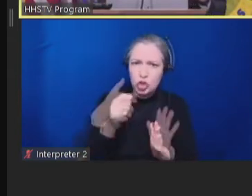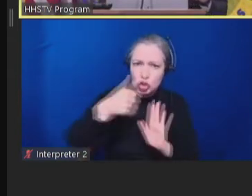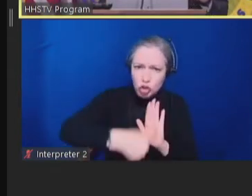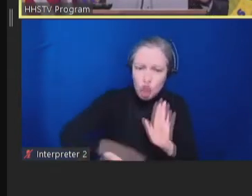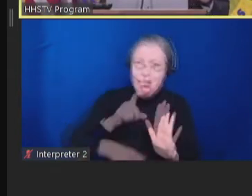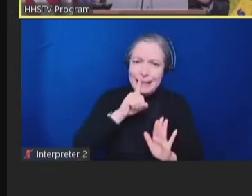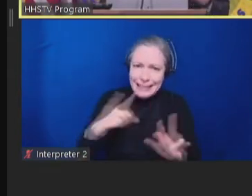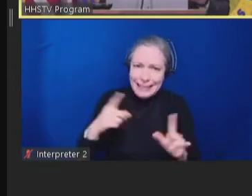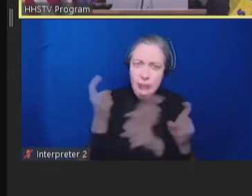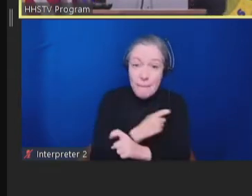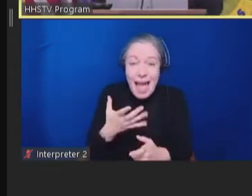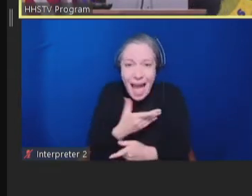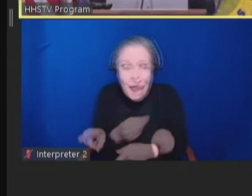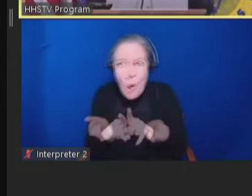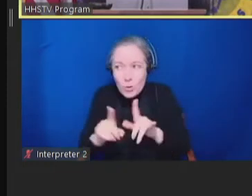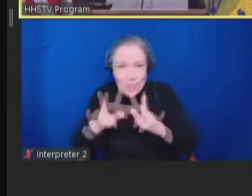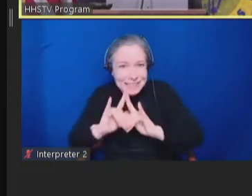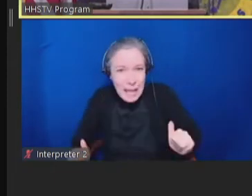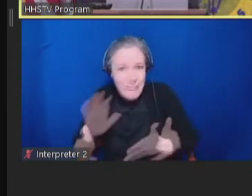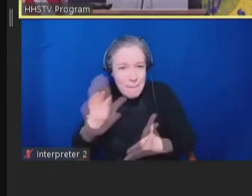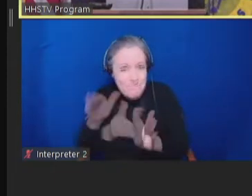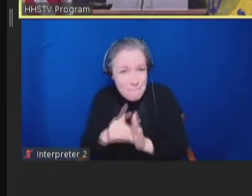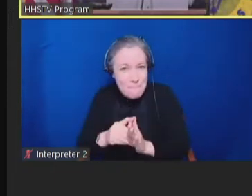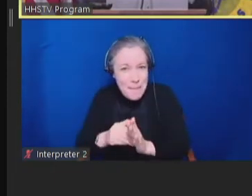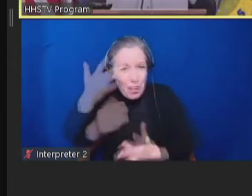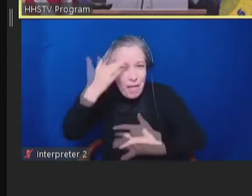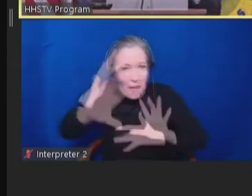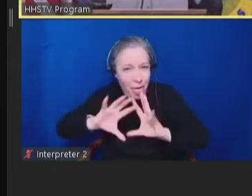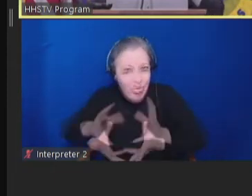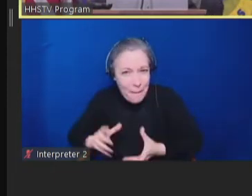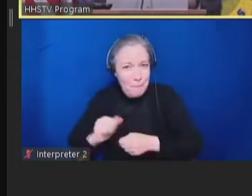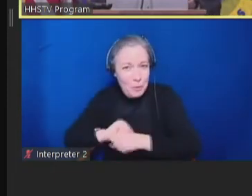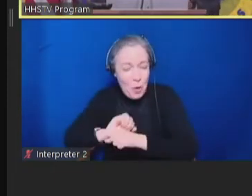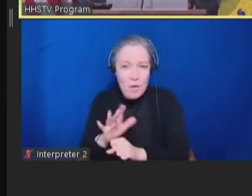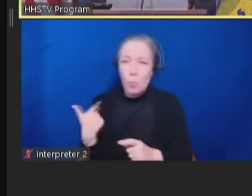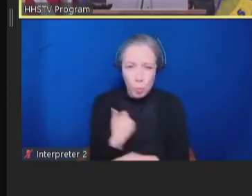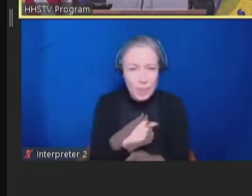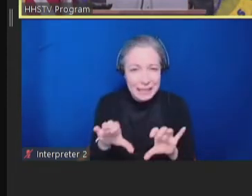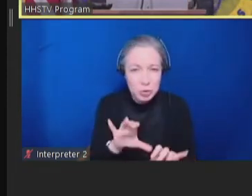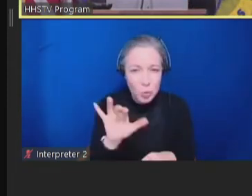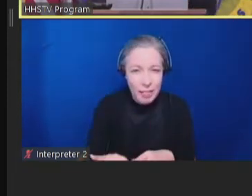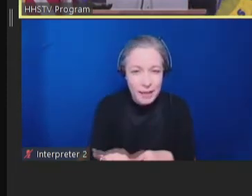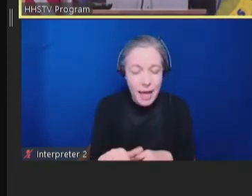of a pandemic. So, if we can do it like this, we can certainly scale this to other cancer types.